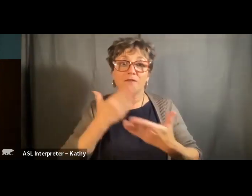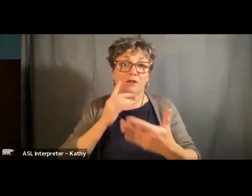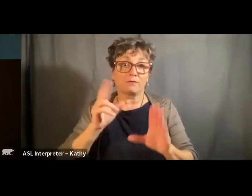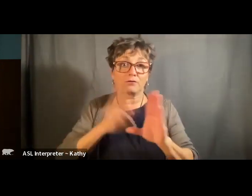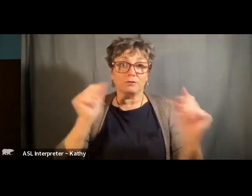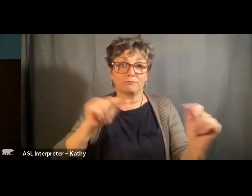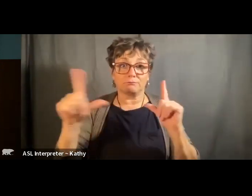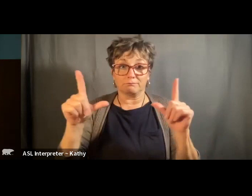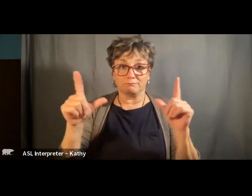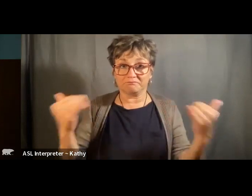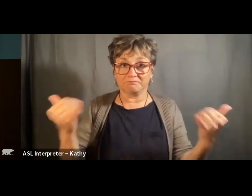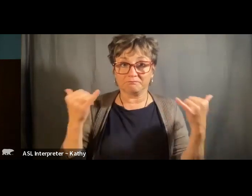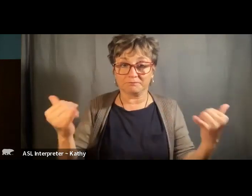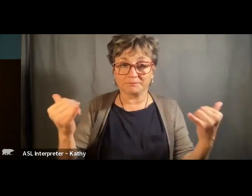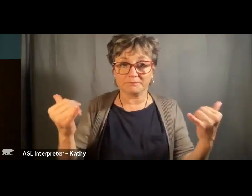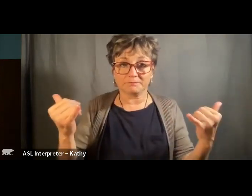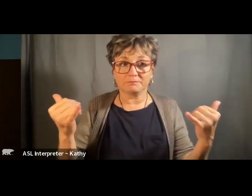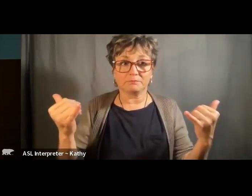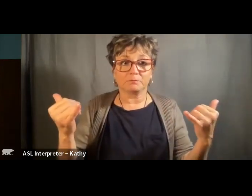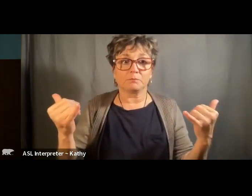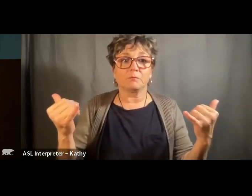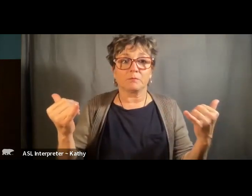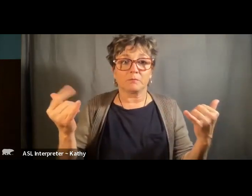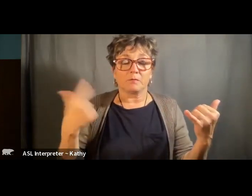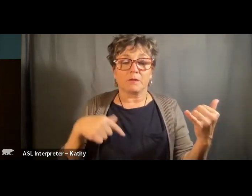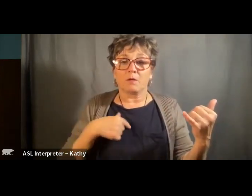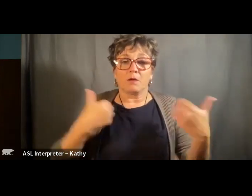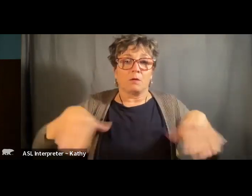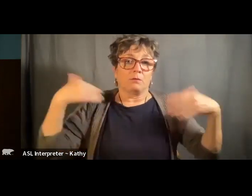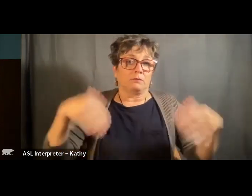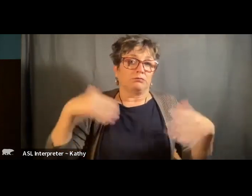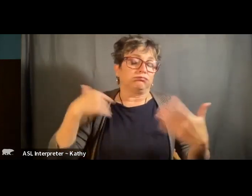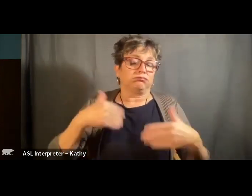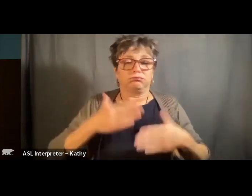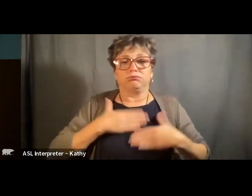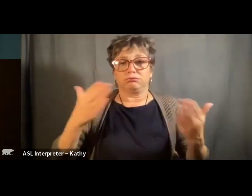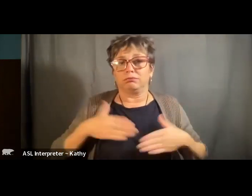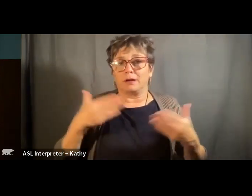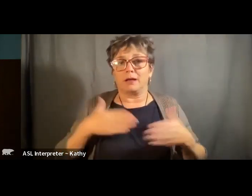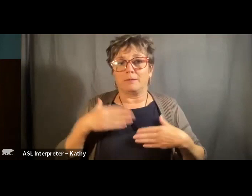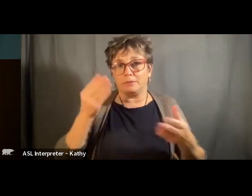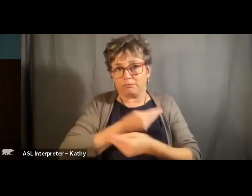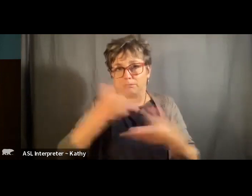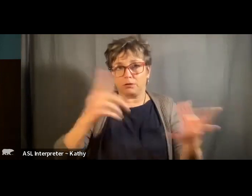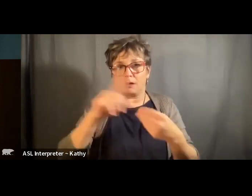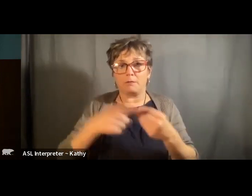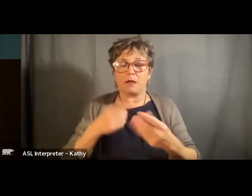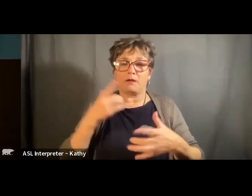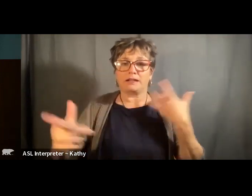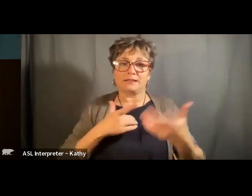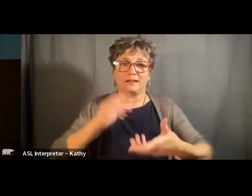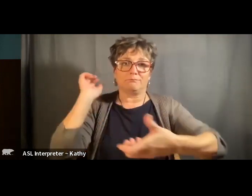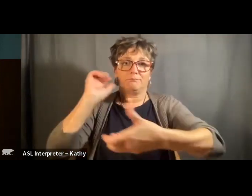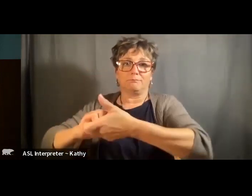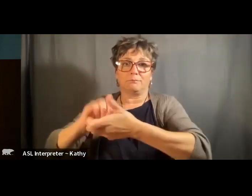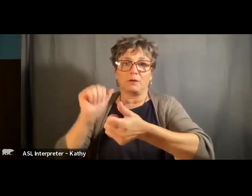We are so pleased to share with you our exciting partnership with RARE-X and the launch of our new